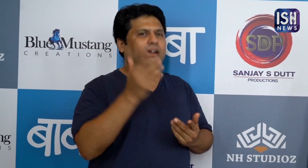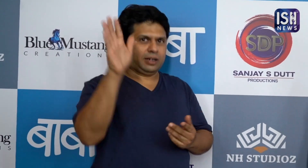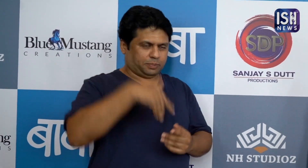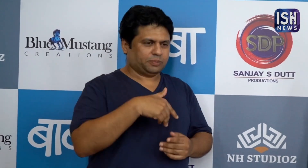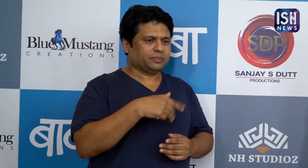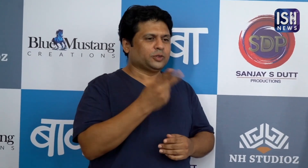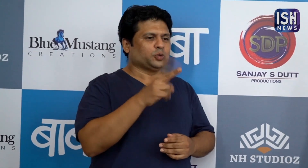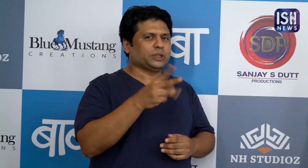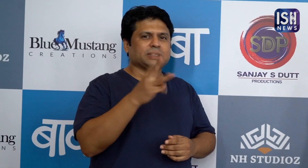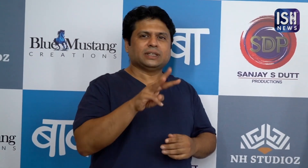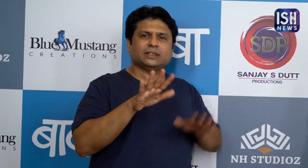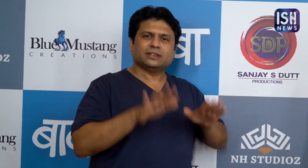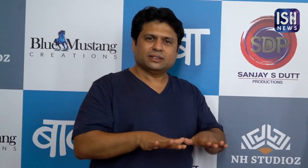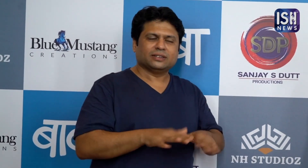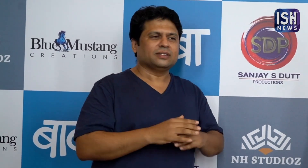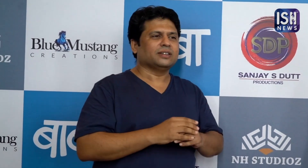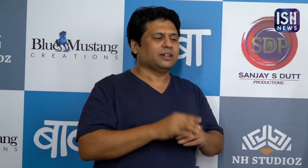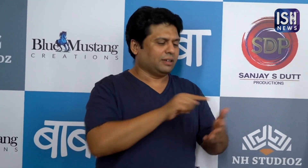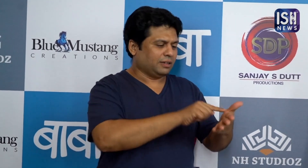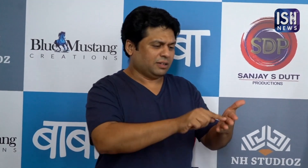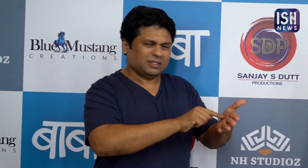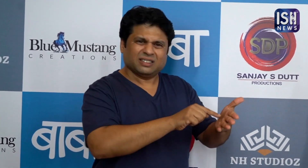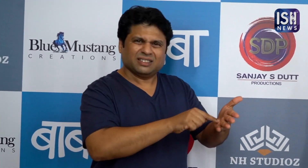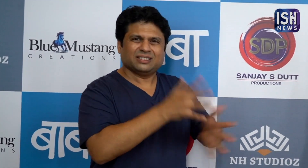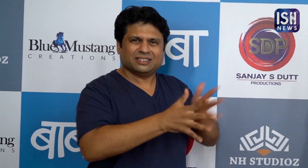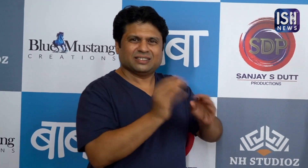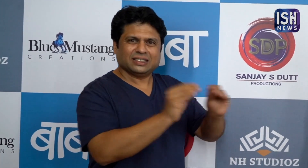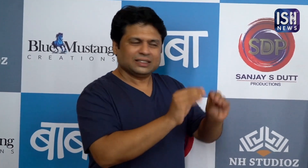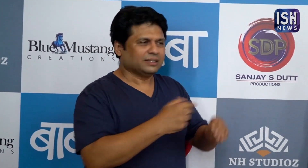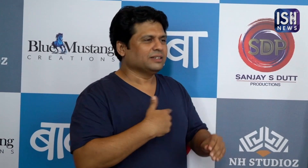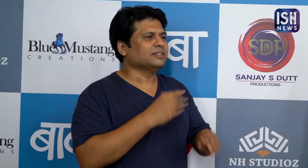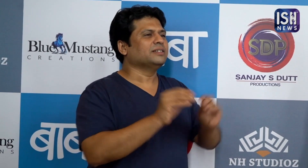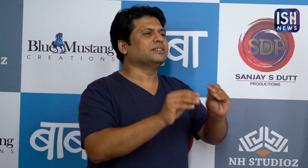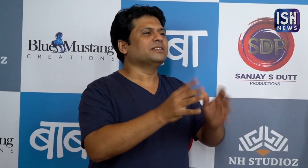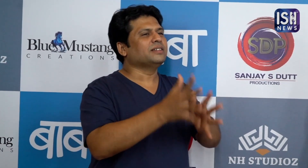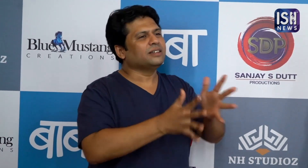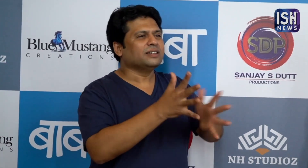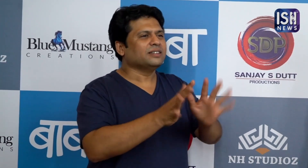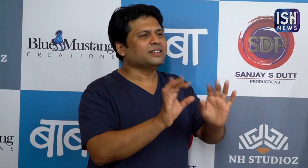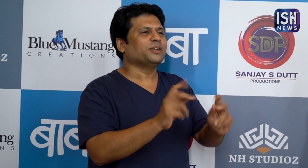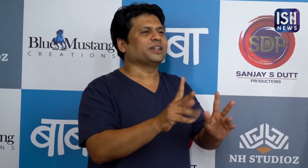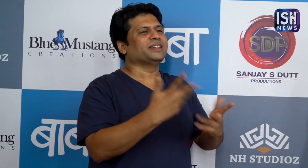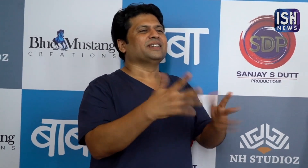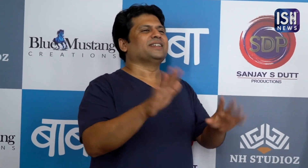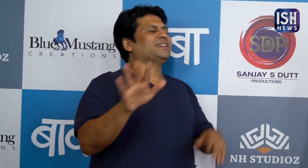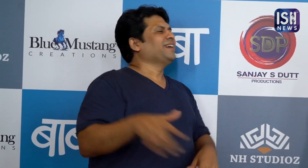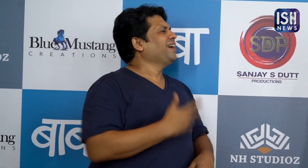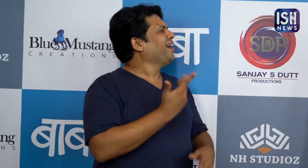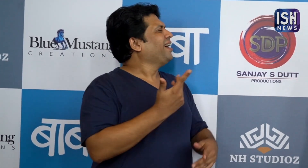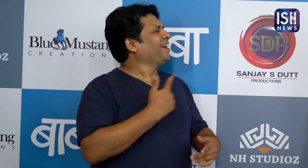They would call me for a few days ask me to translate the dialouges into Signs. I then taught them the Signs and then I would leave.